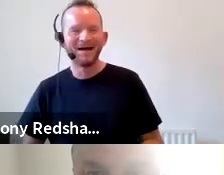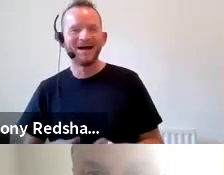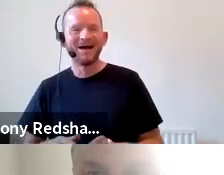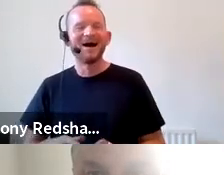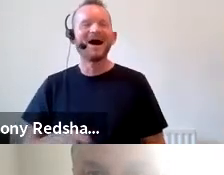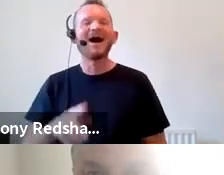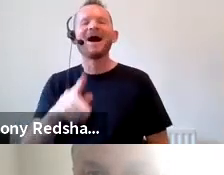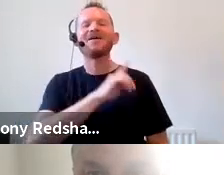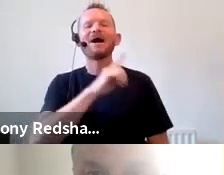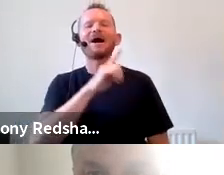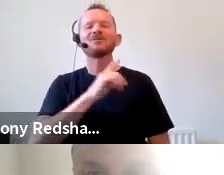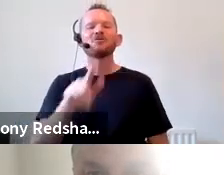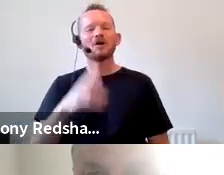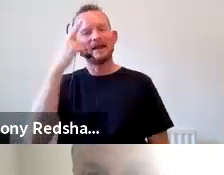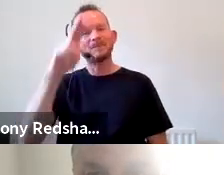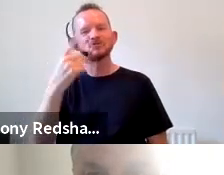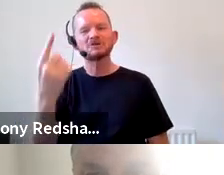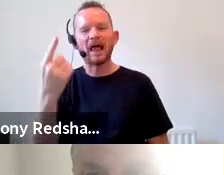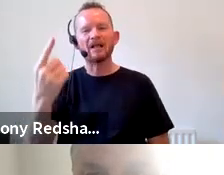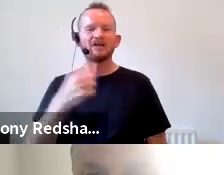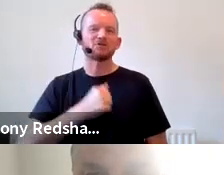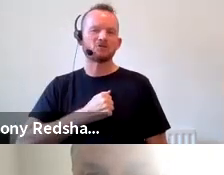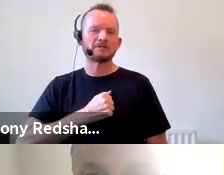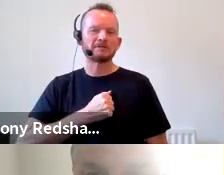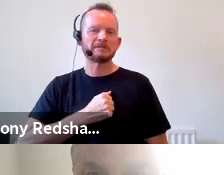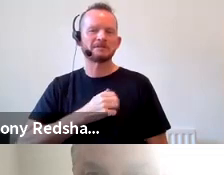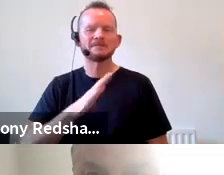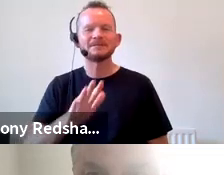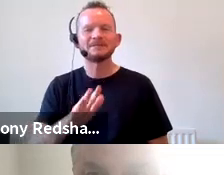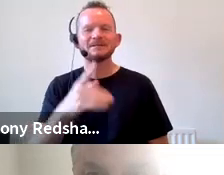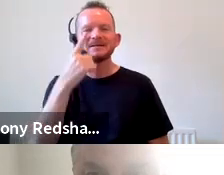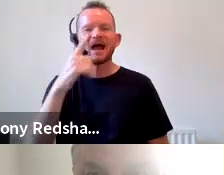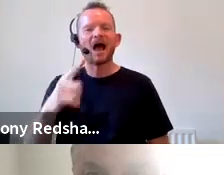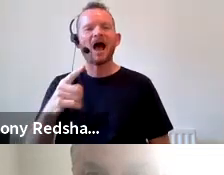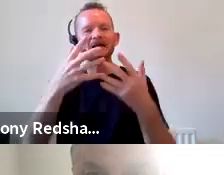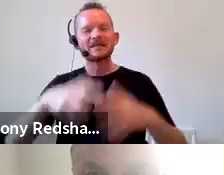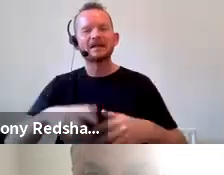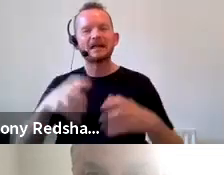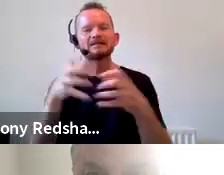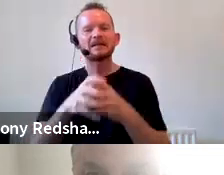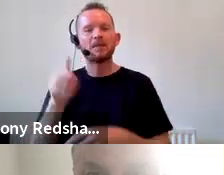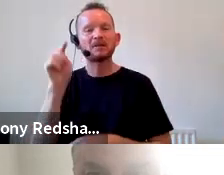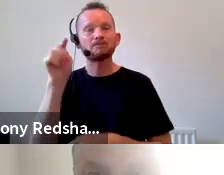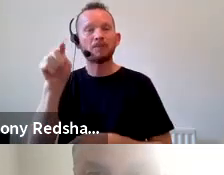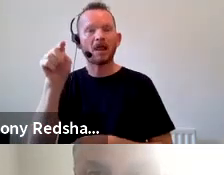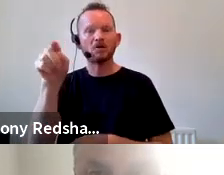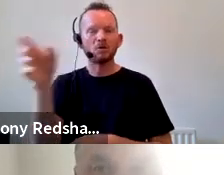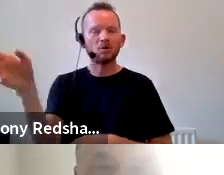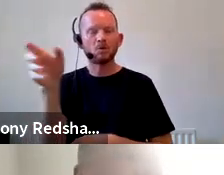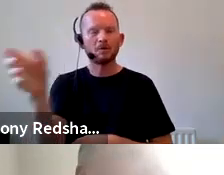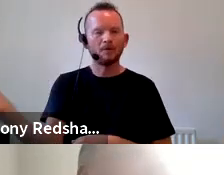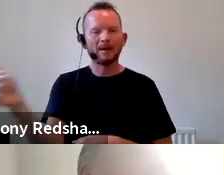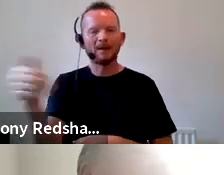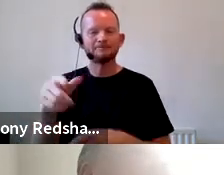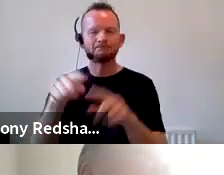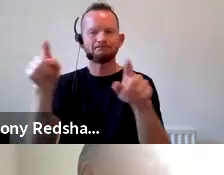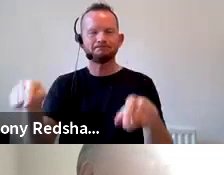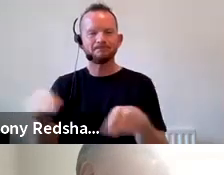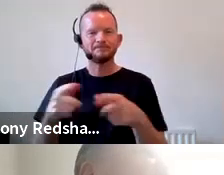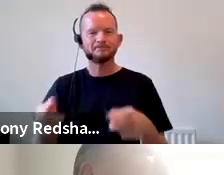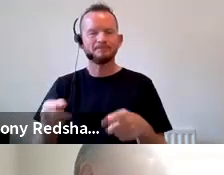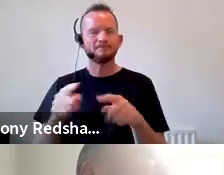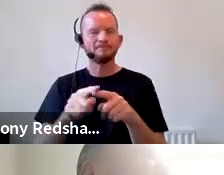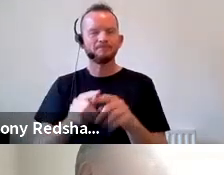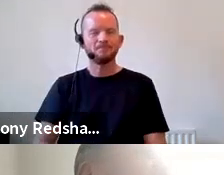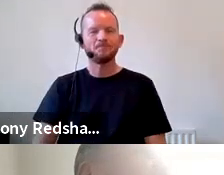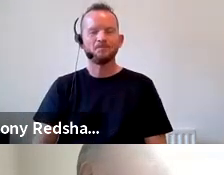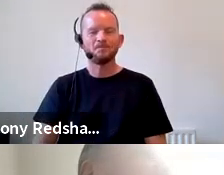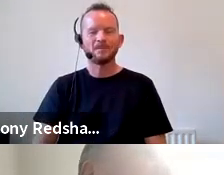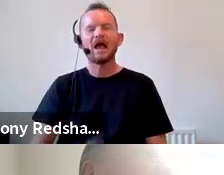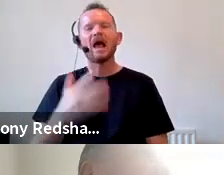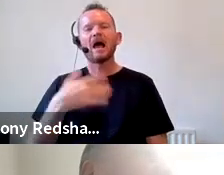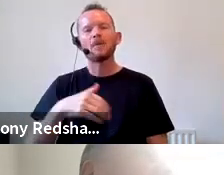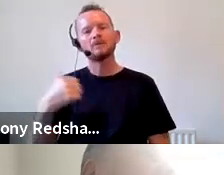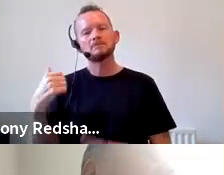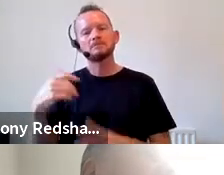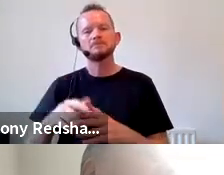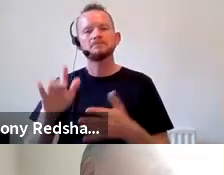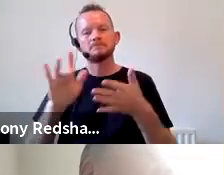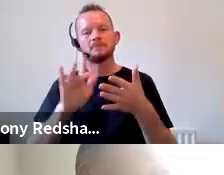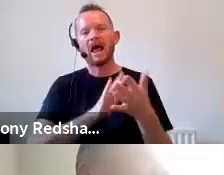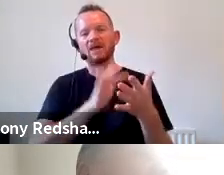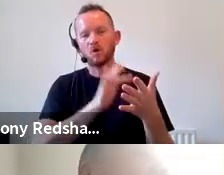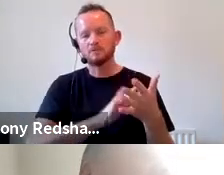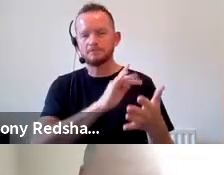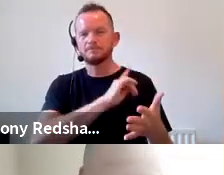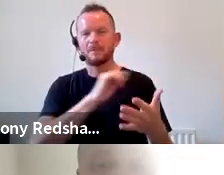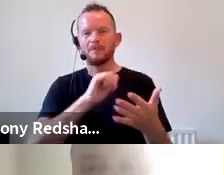Always because you're not on is because you're not named as yourself. So, a more now spotlight you so you come in my little cell phone, I do apologize.